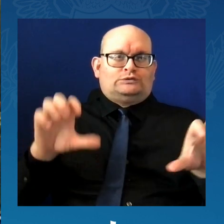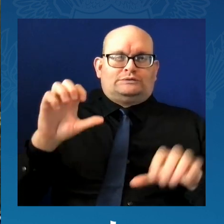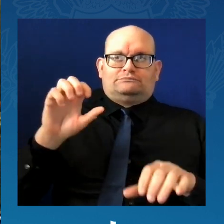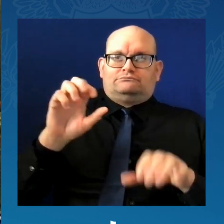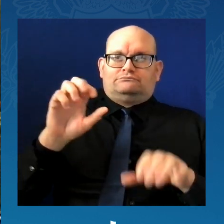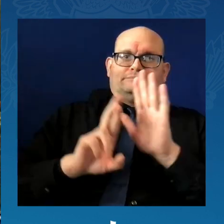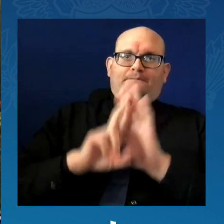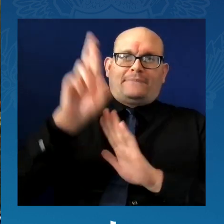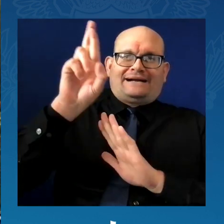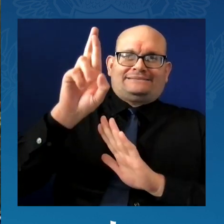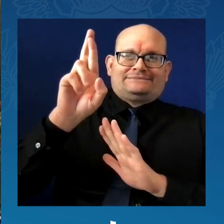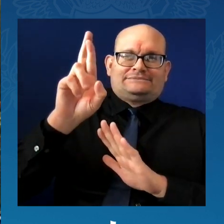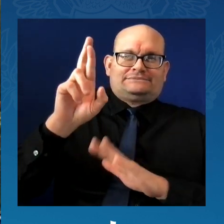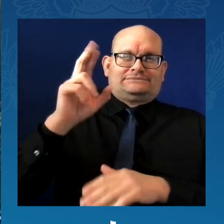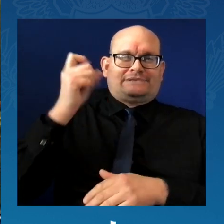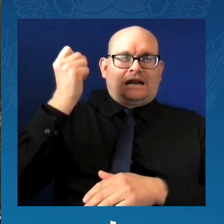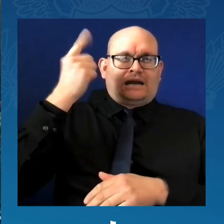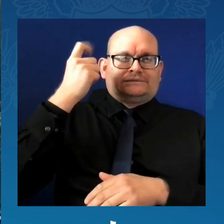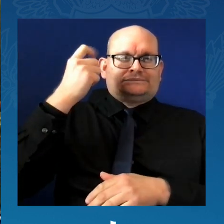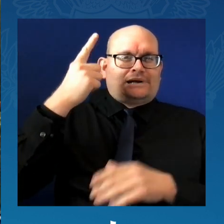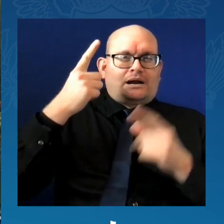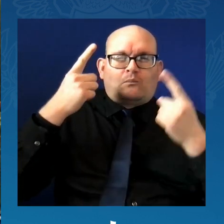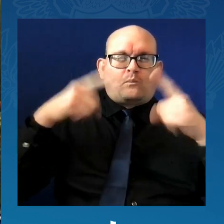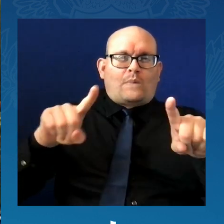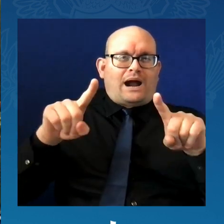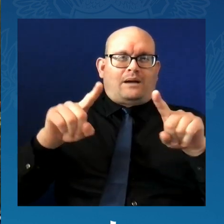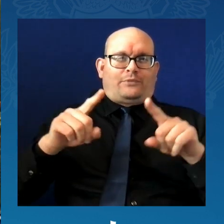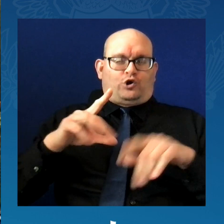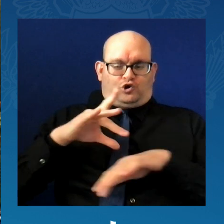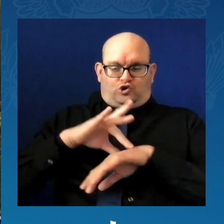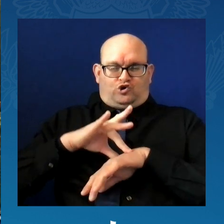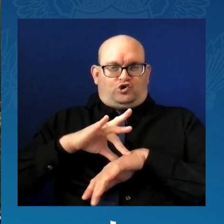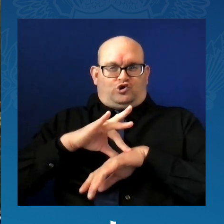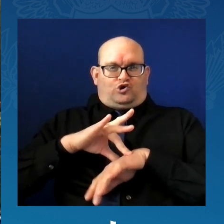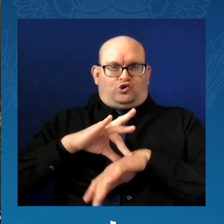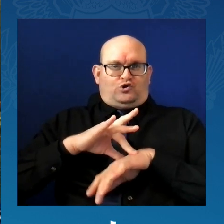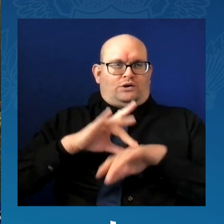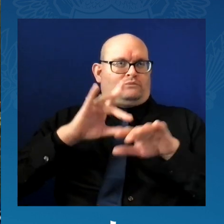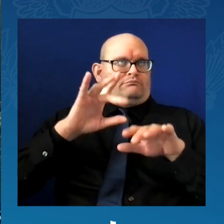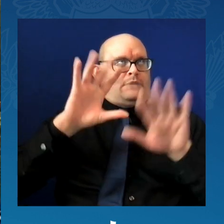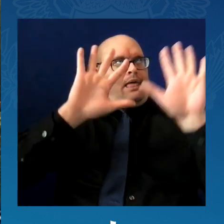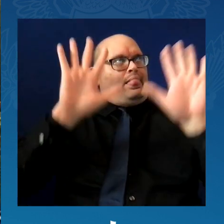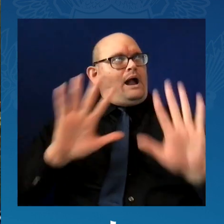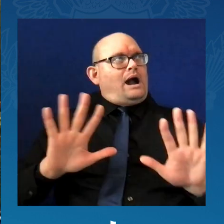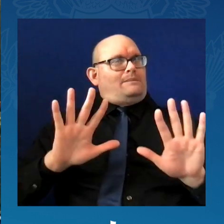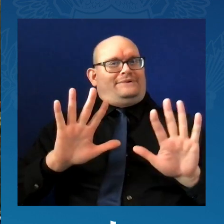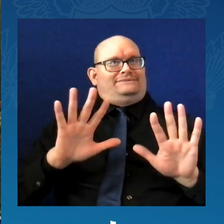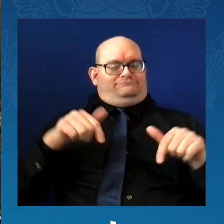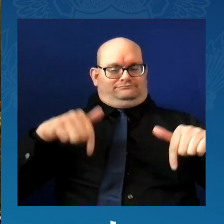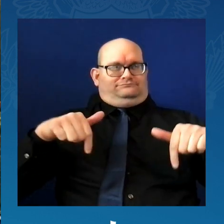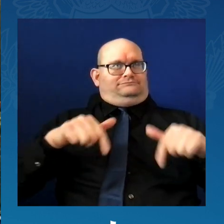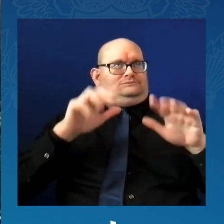what's happening to our earth and to the climate? So we are going to put up a.